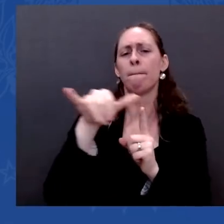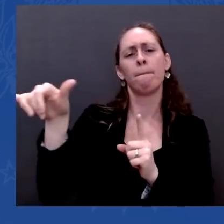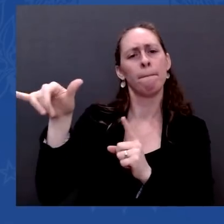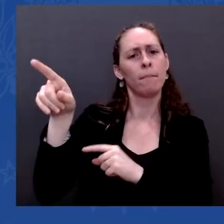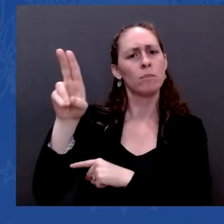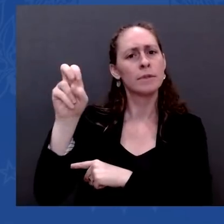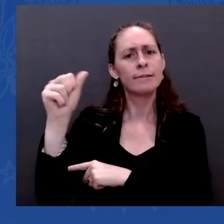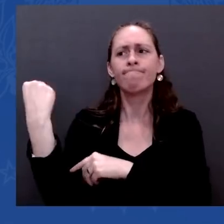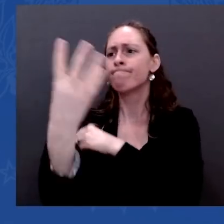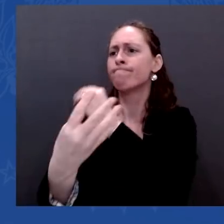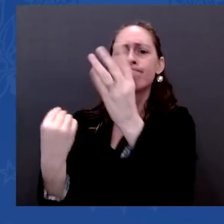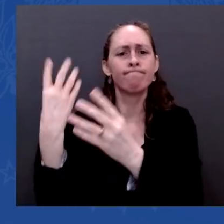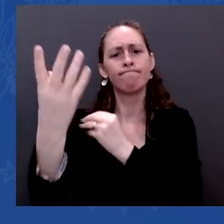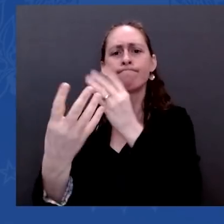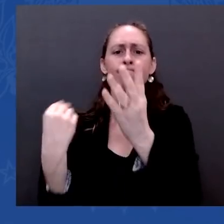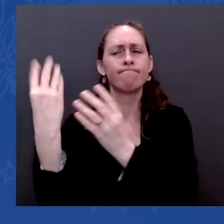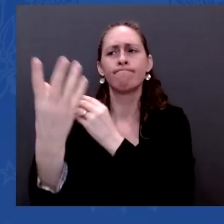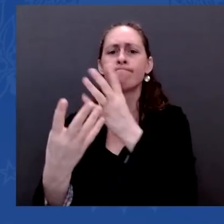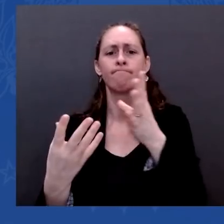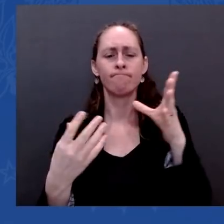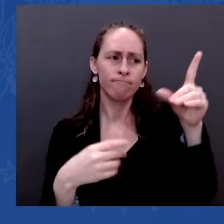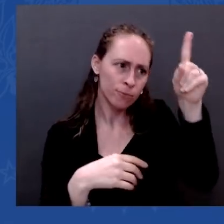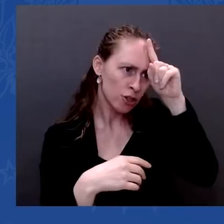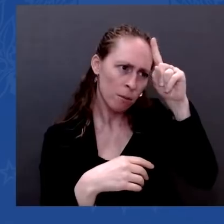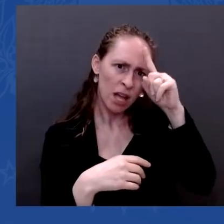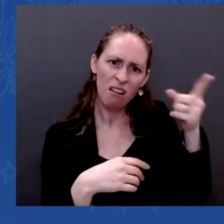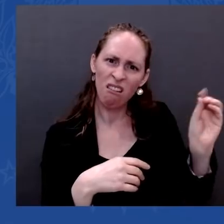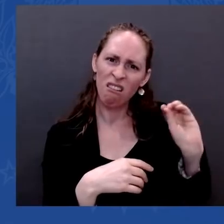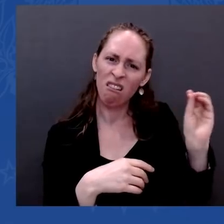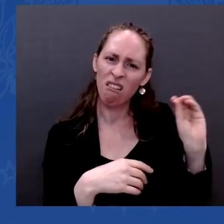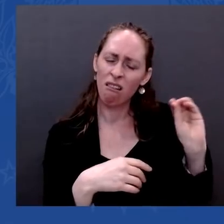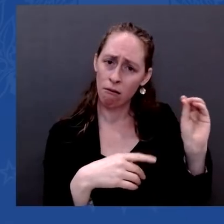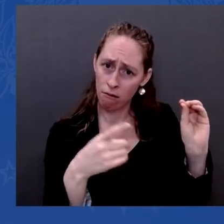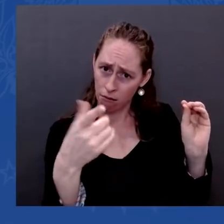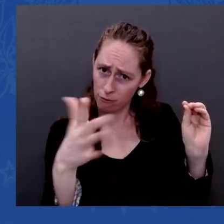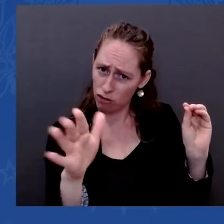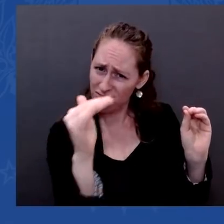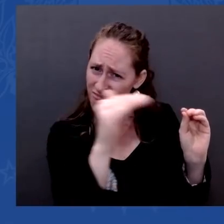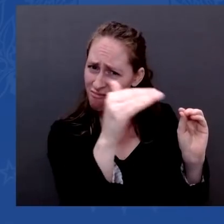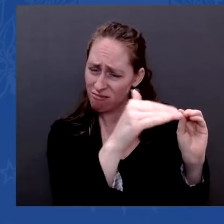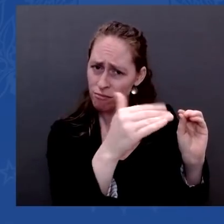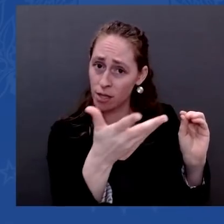And on Nord Stream 2, I would also like to ask: Don't you think, with regards to the threat posed by Russia,